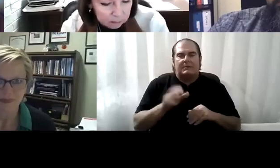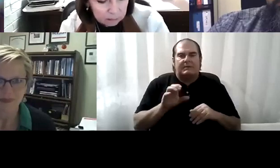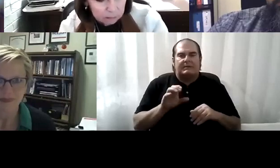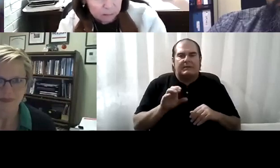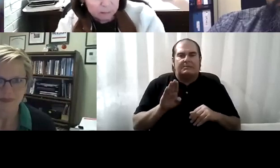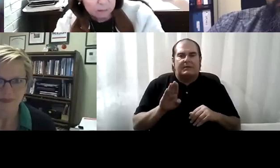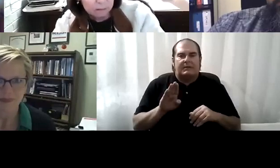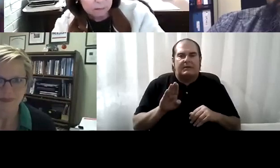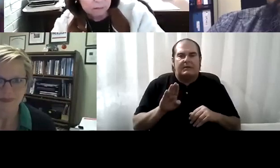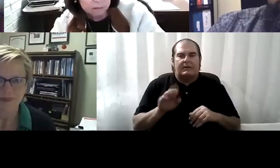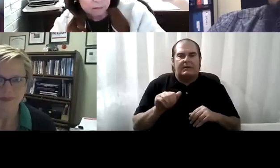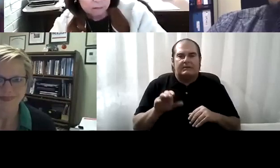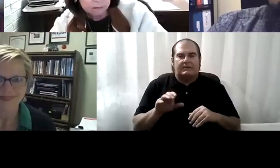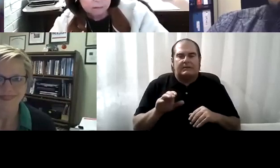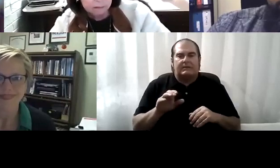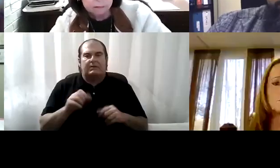you to focus on?